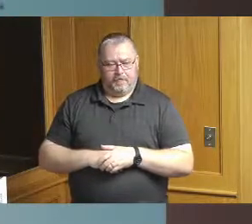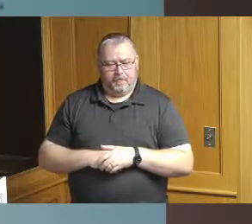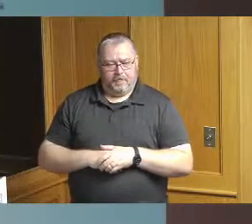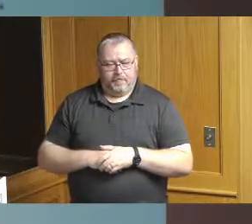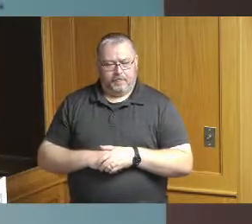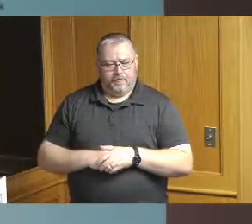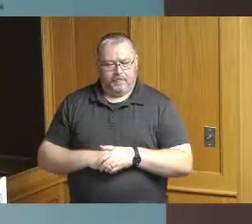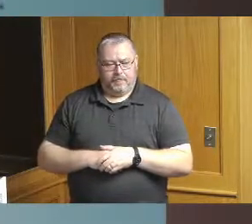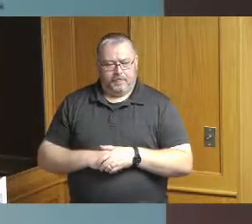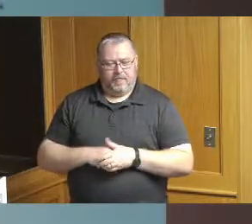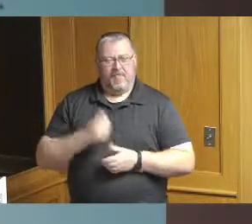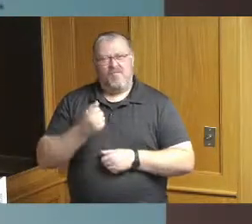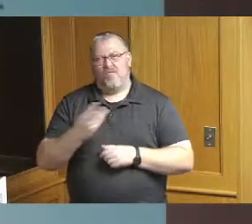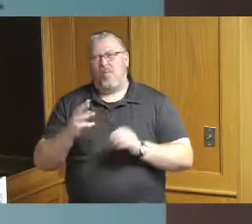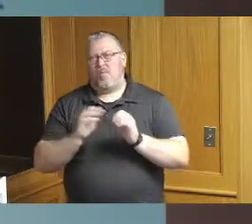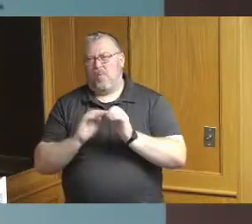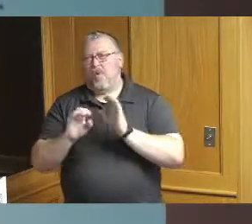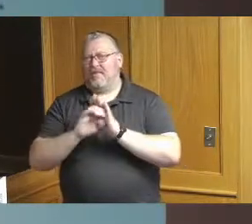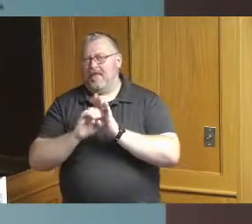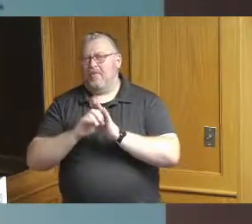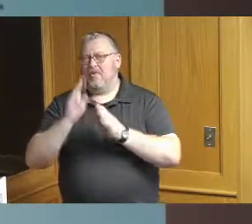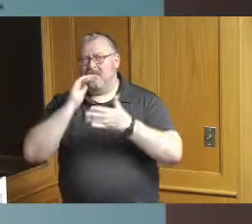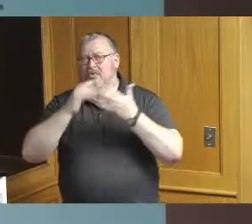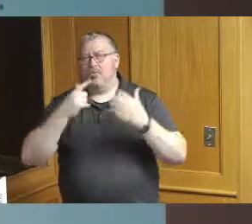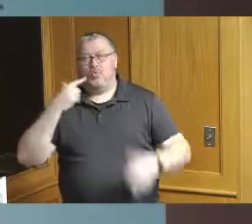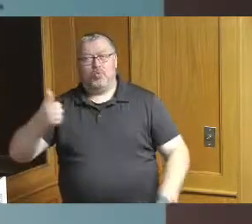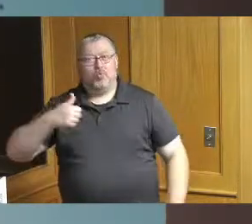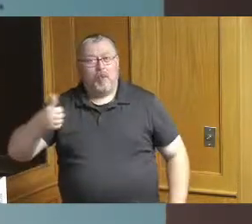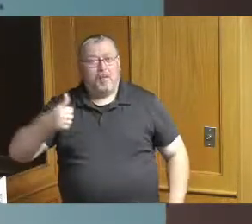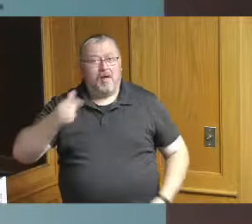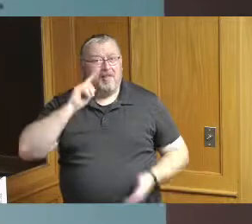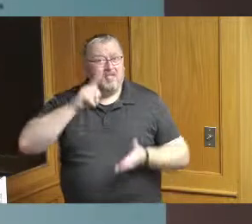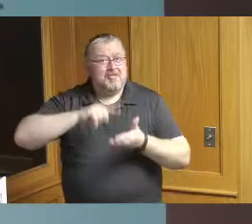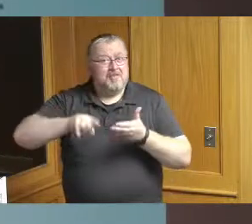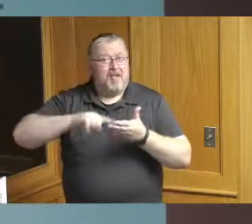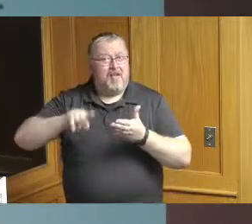and fewer examples related to transportation inspections public safety and so on